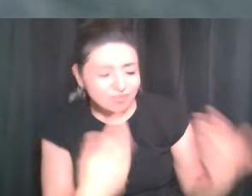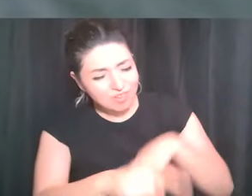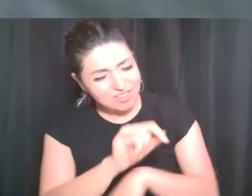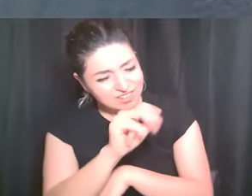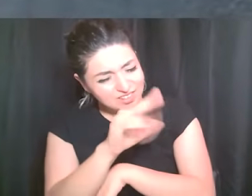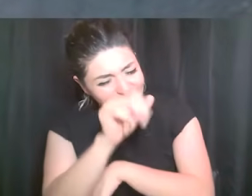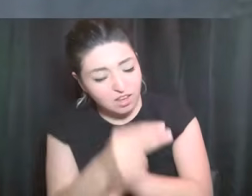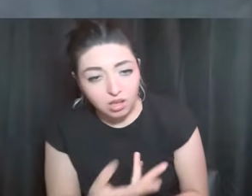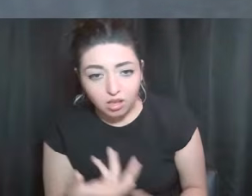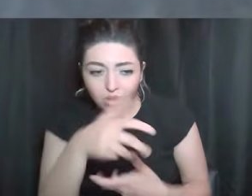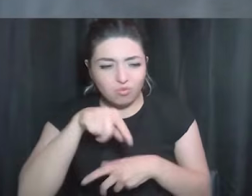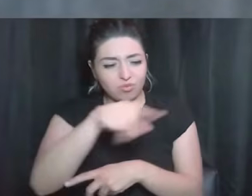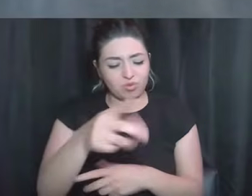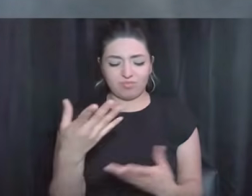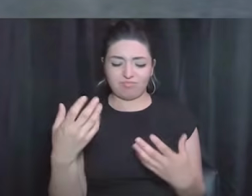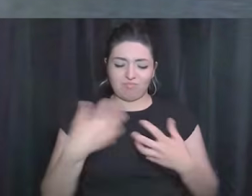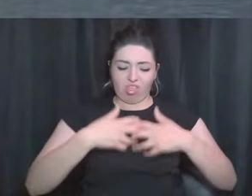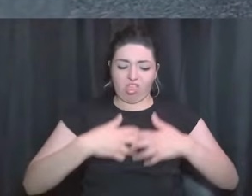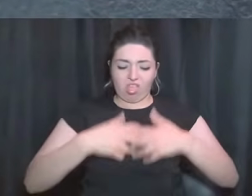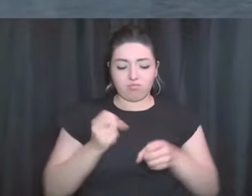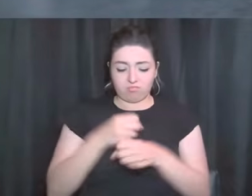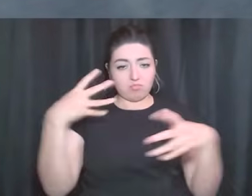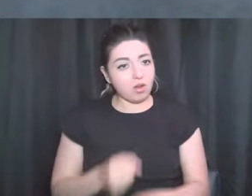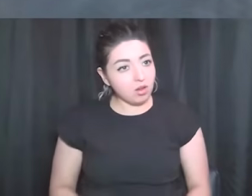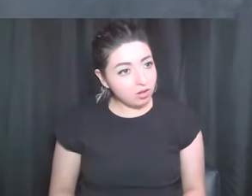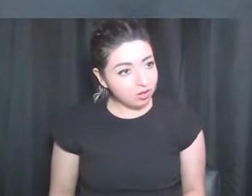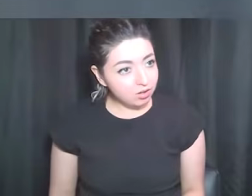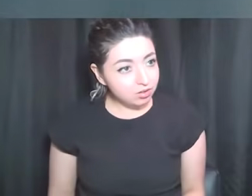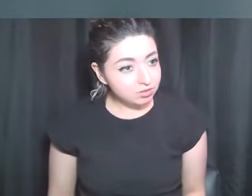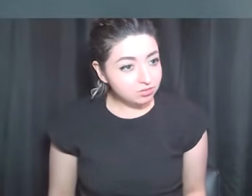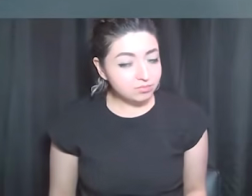Look at that. Come on, tin can. Don't want to overheat your processors.